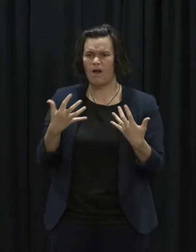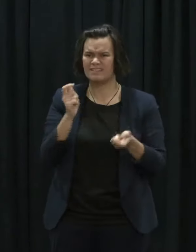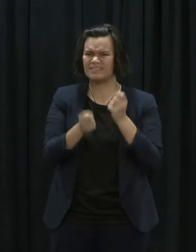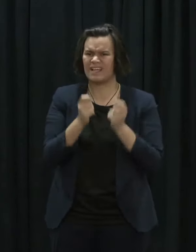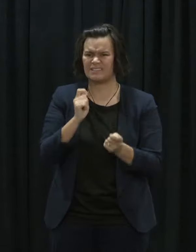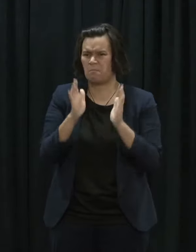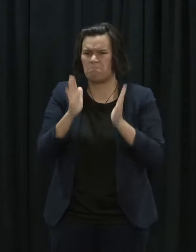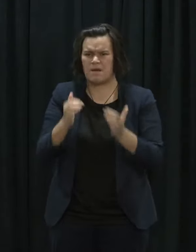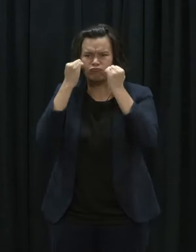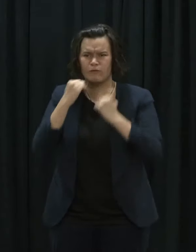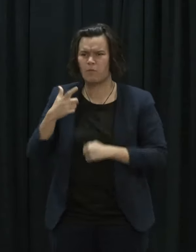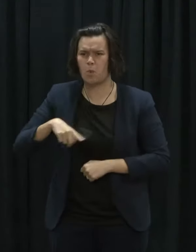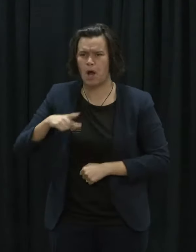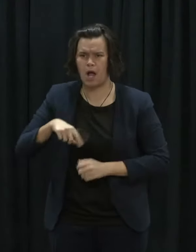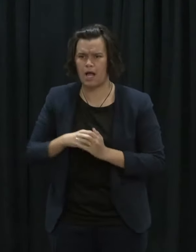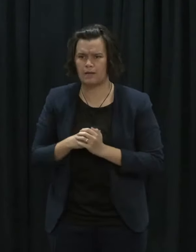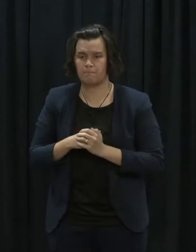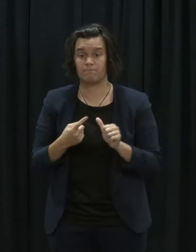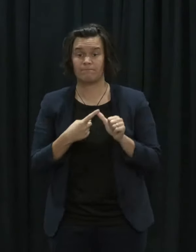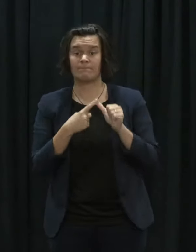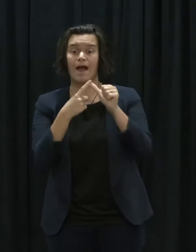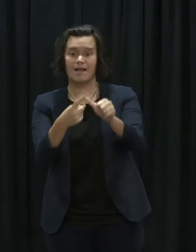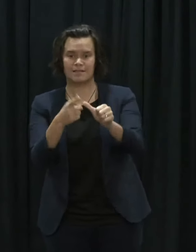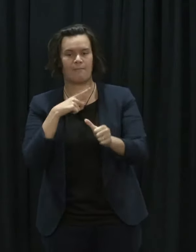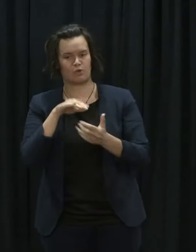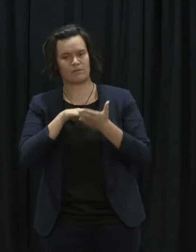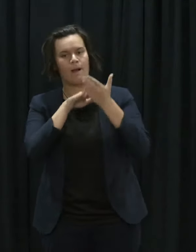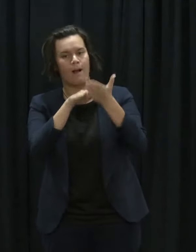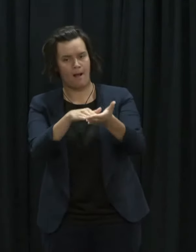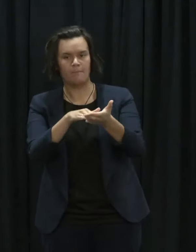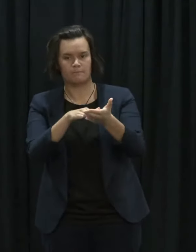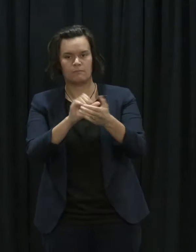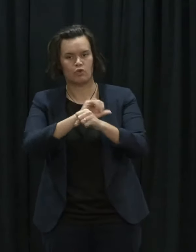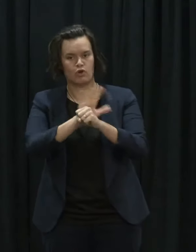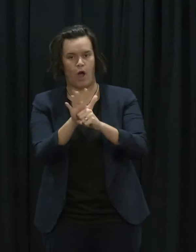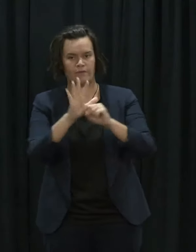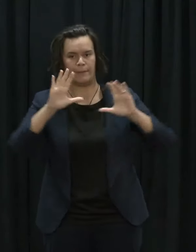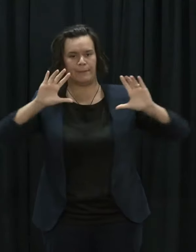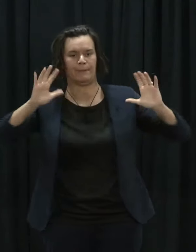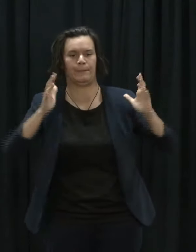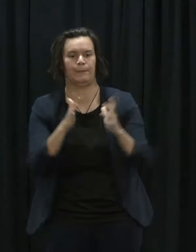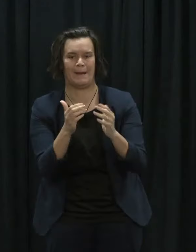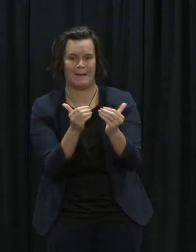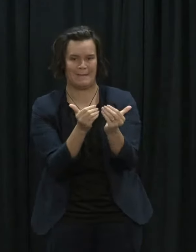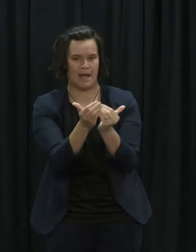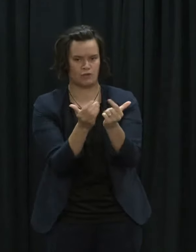especially to the south, given that if Auckland can be in Orange and everywhere else is in orange, what is the point? What we were ultimately trying to do is continue to